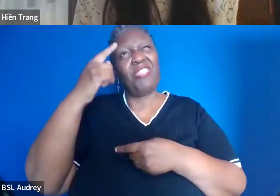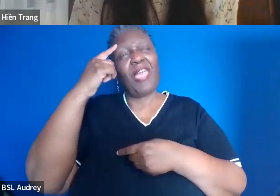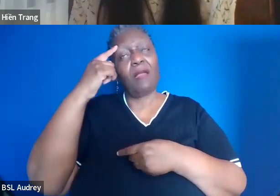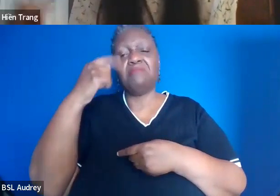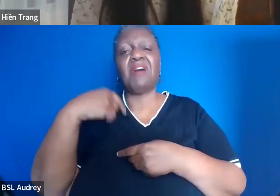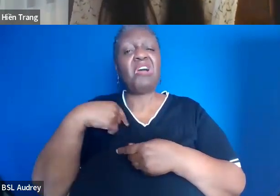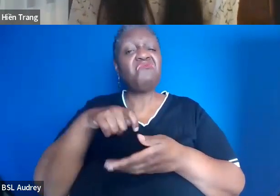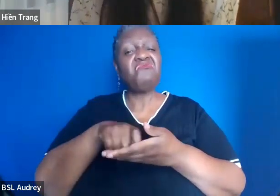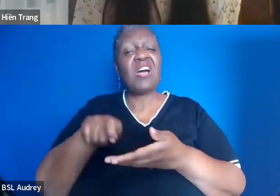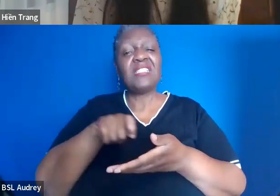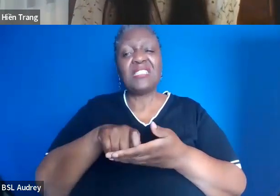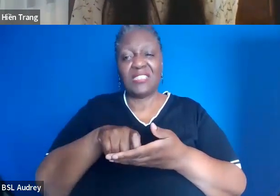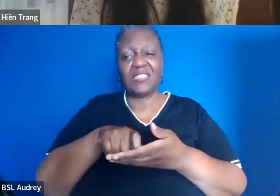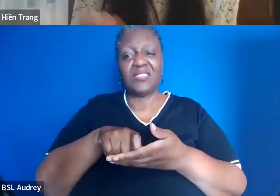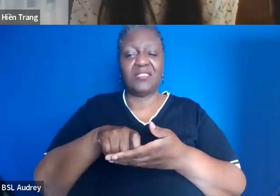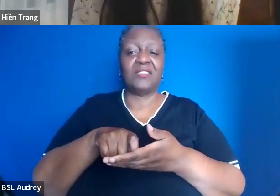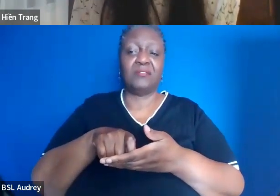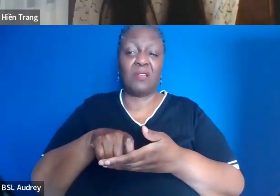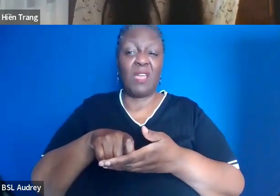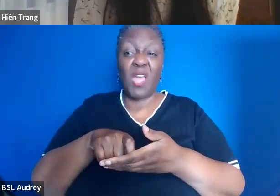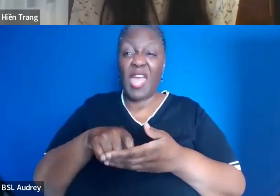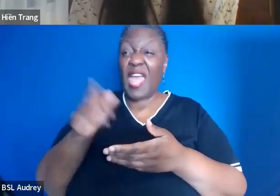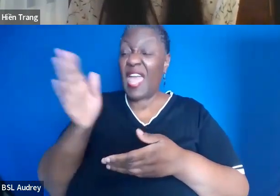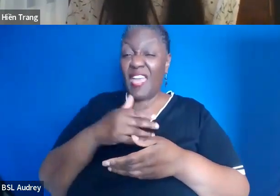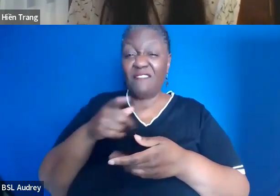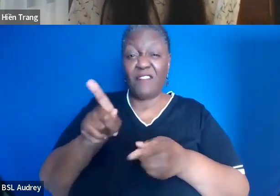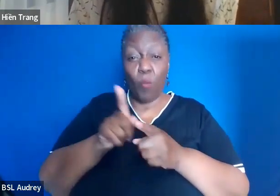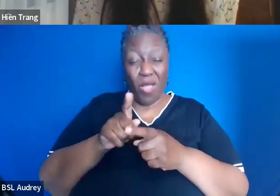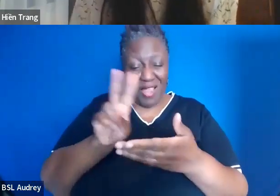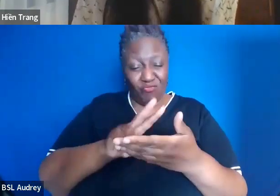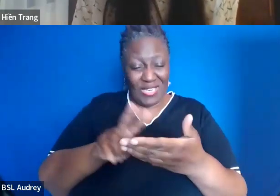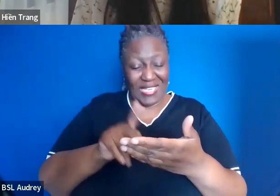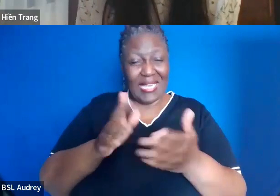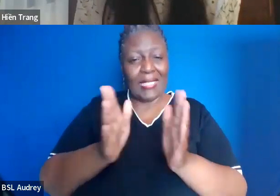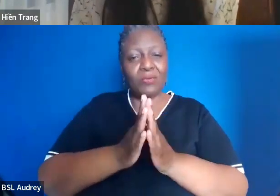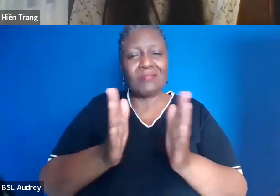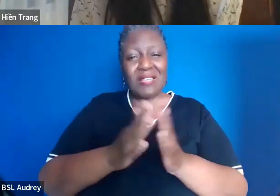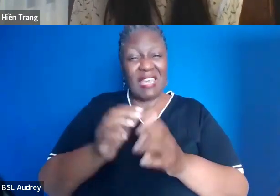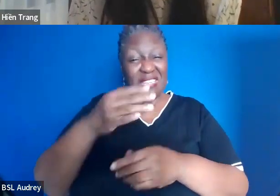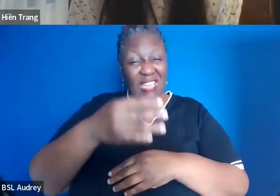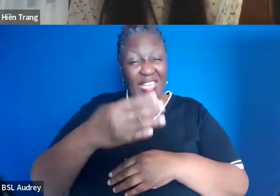every author that I have to learn in textbook like 95 of them are men